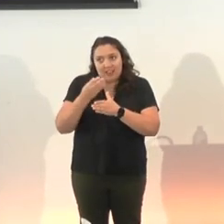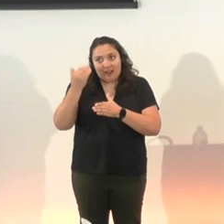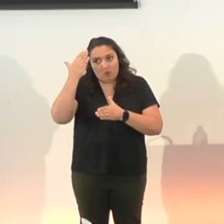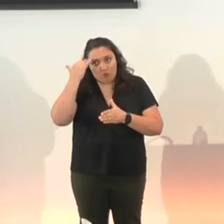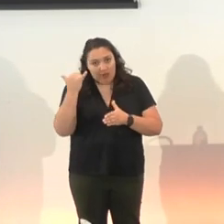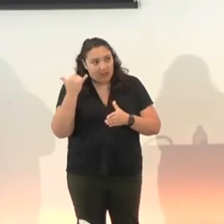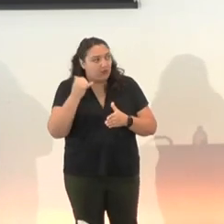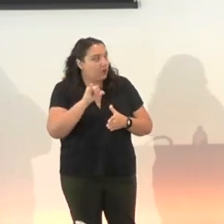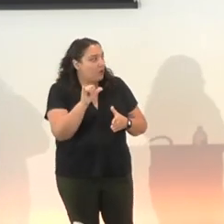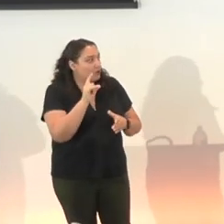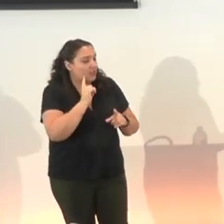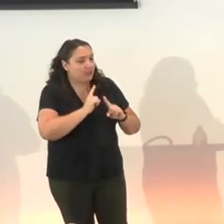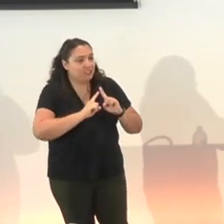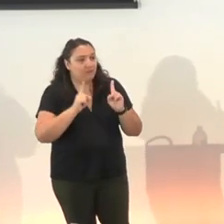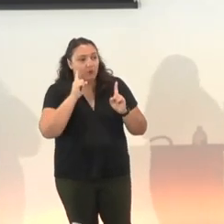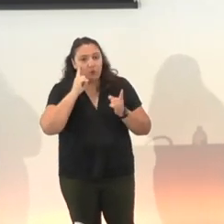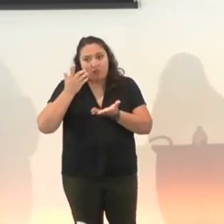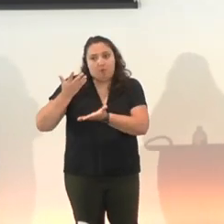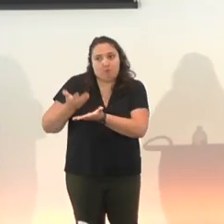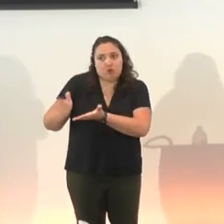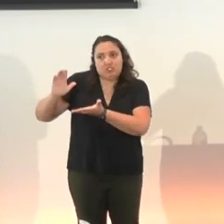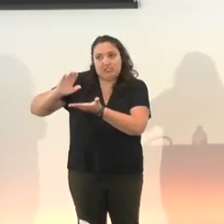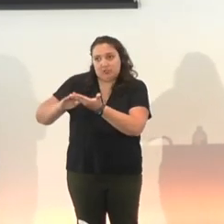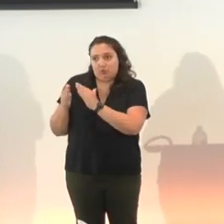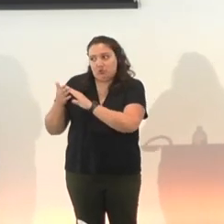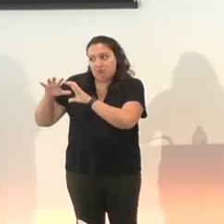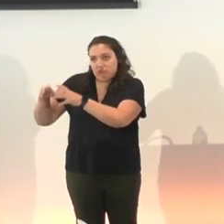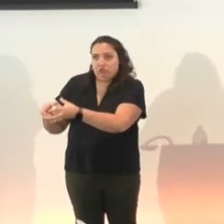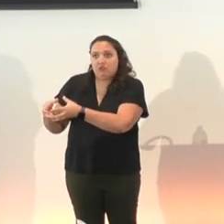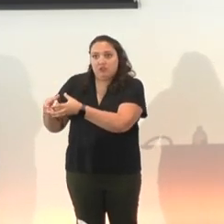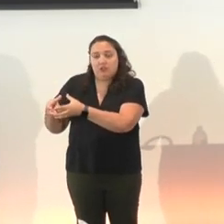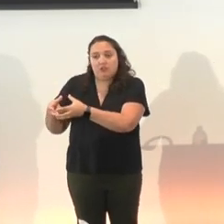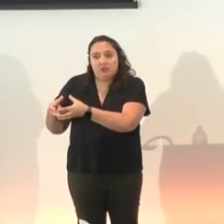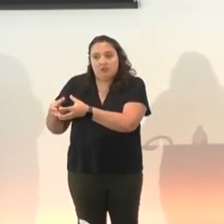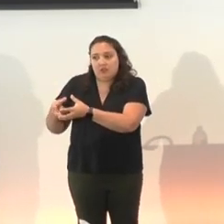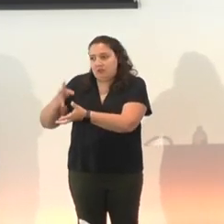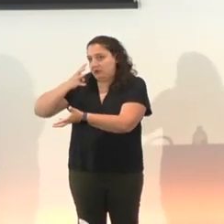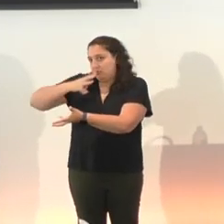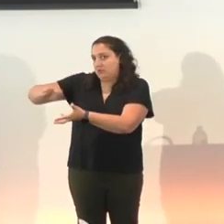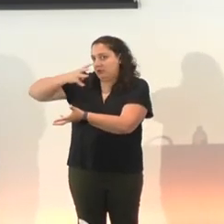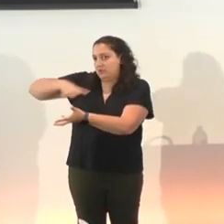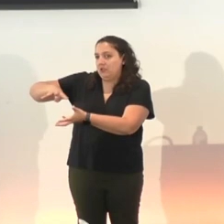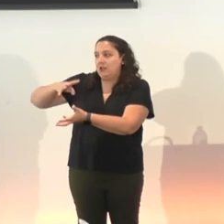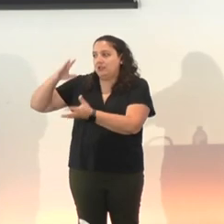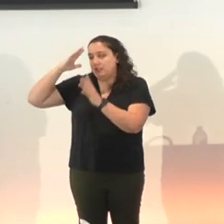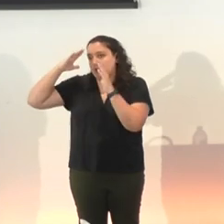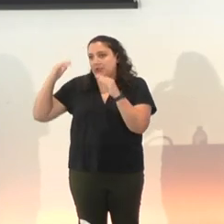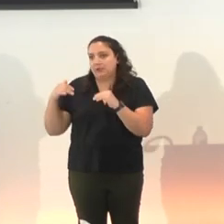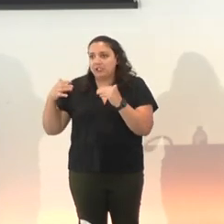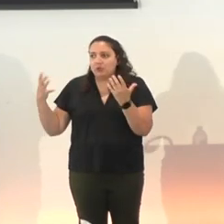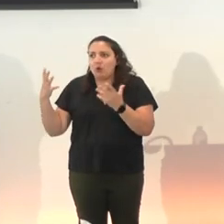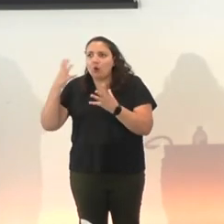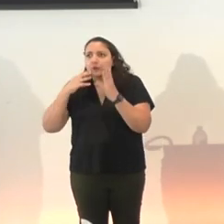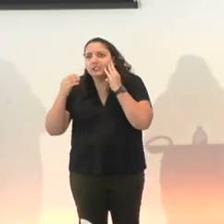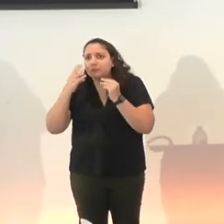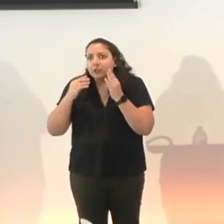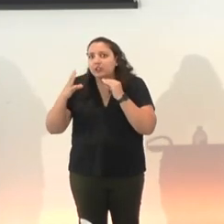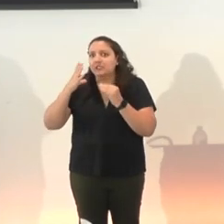in marginalized communities where there is an expectation of exclusion and bias